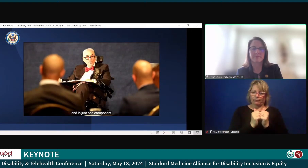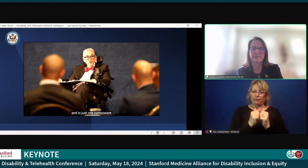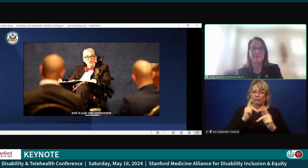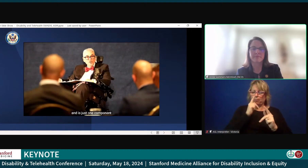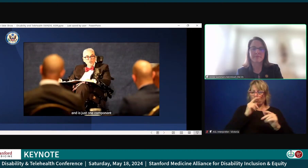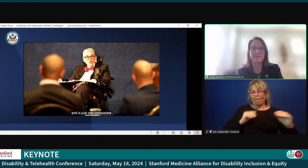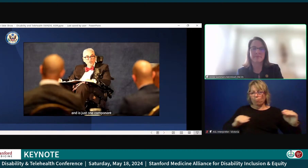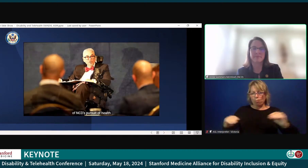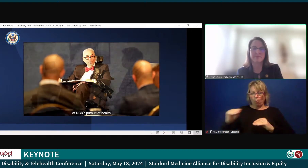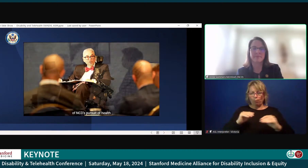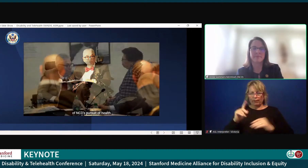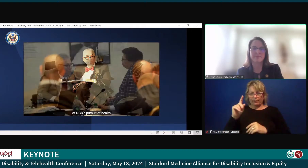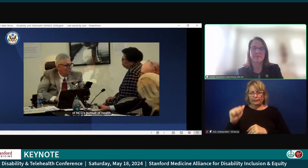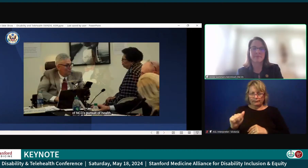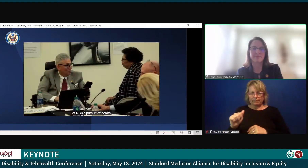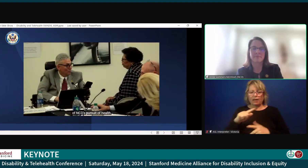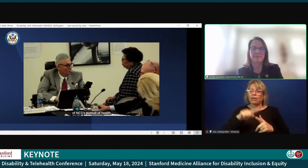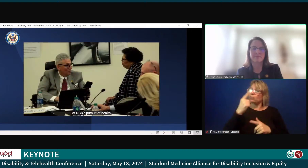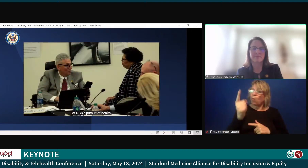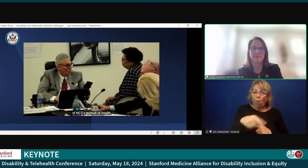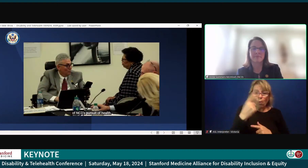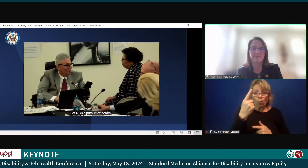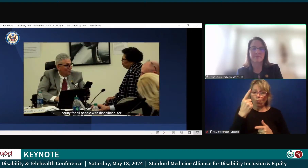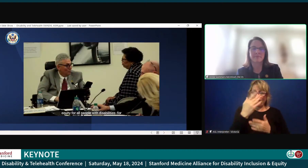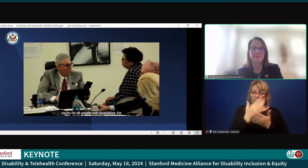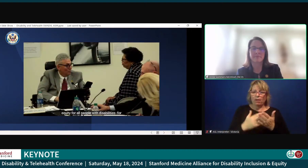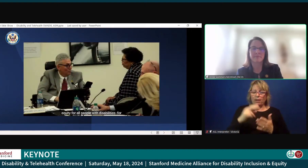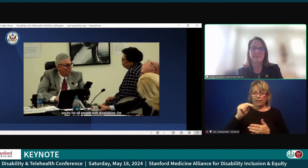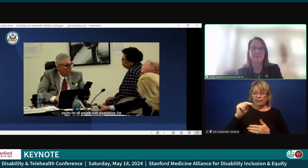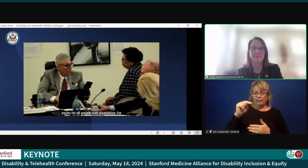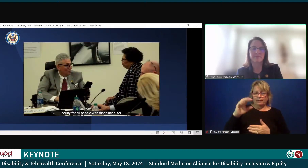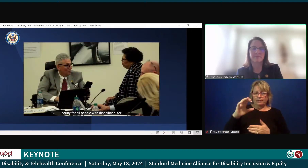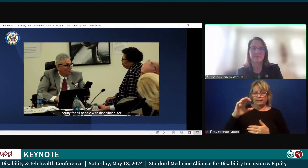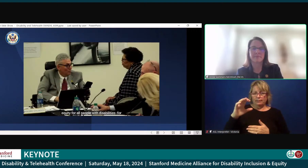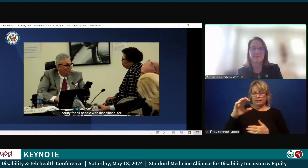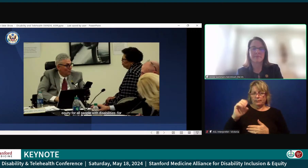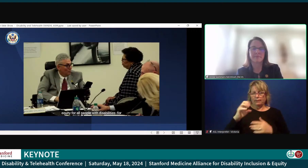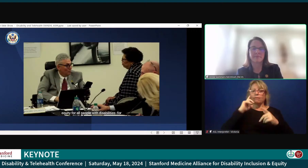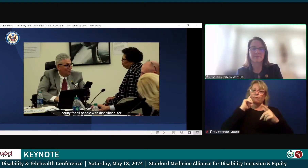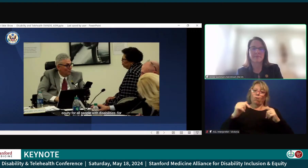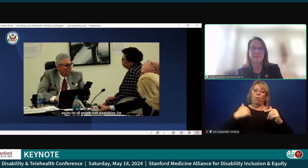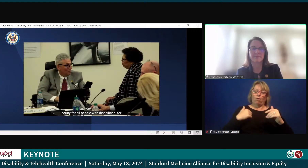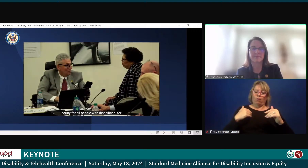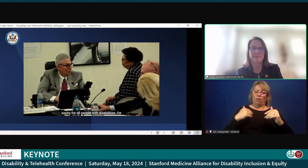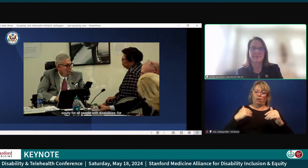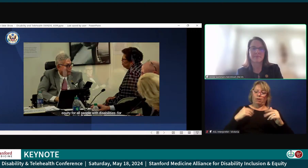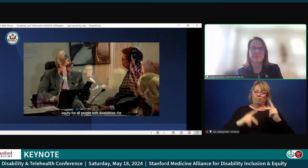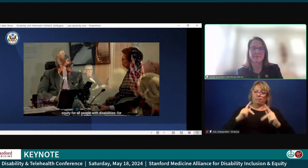And it's just one component of NCD's pursuit of health equity for all people with disabilities,